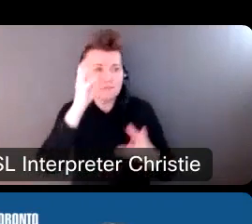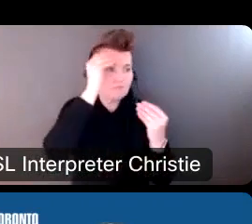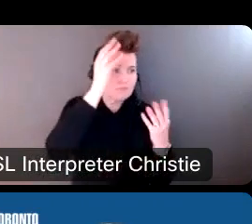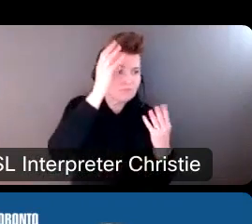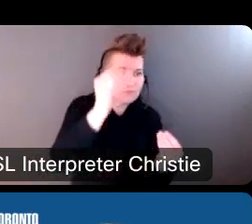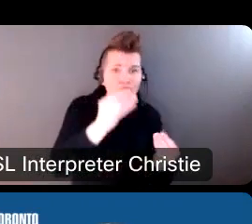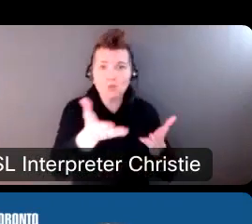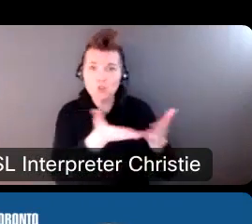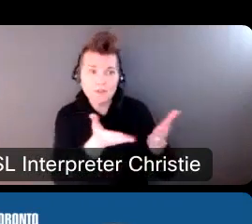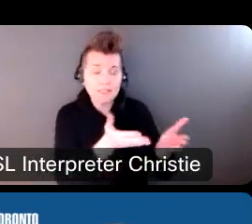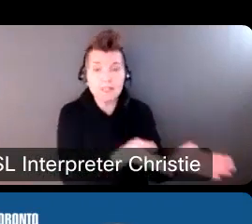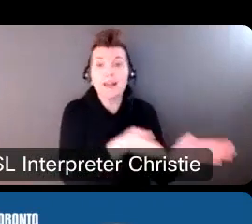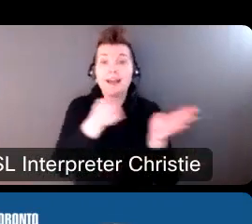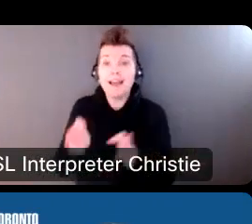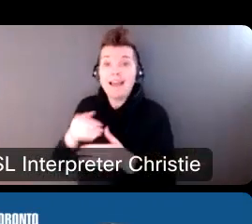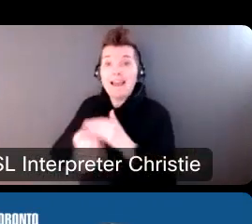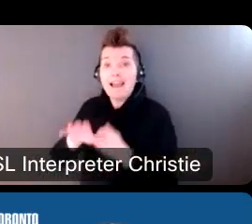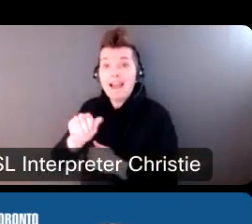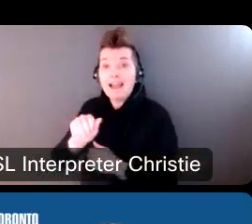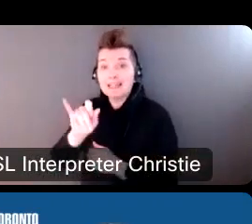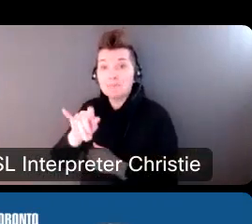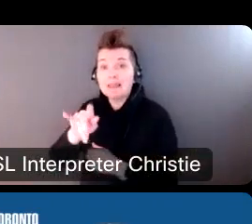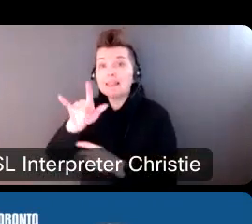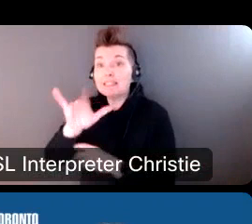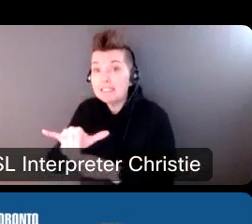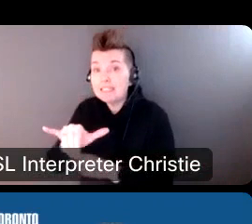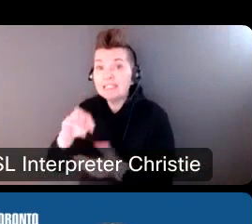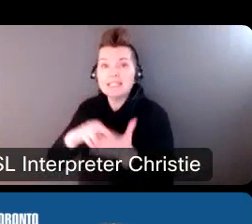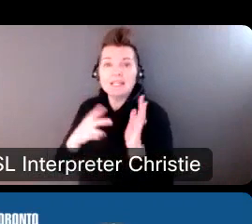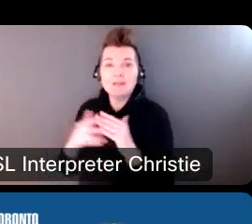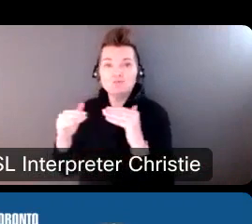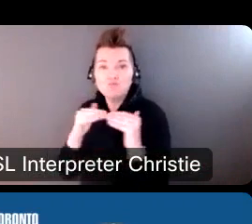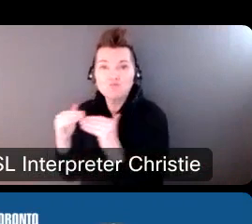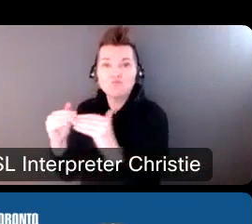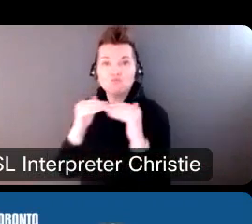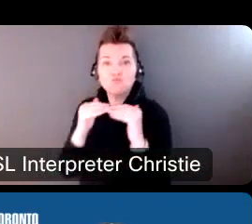Whereas accessibility means ensuring independent, equitable, and dignified access to persons